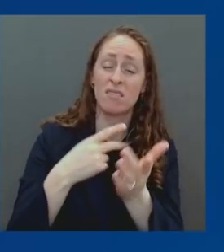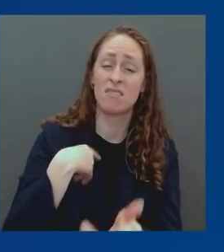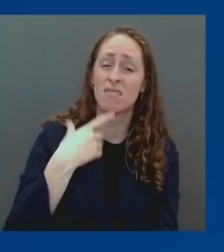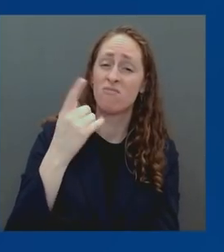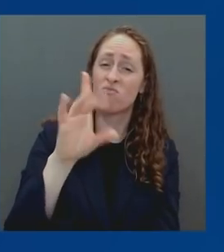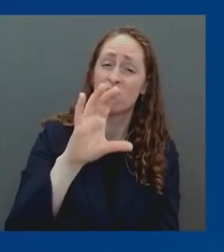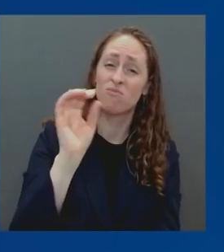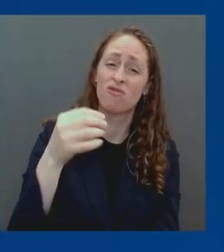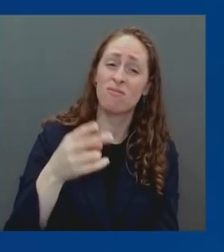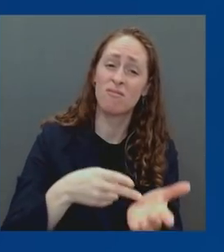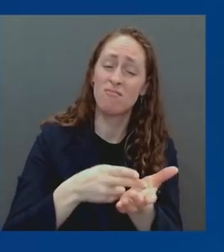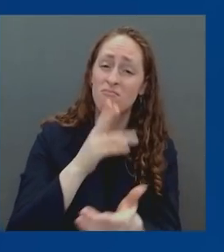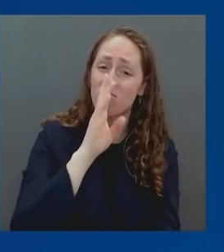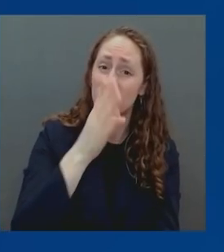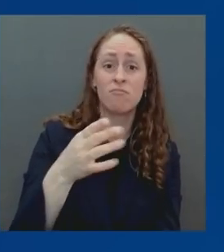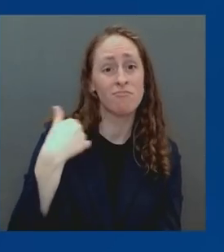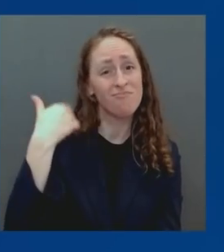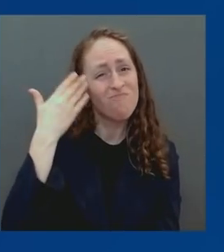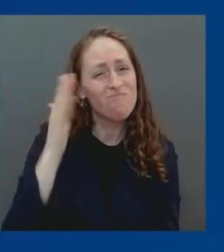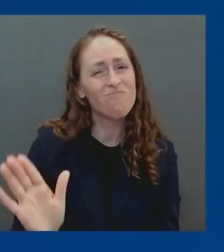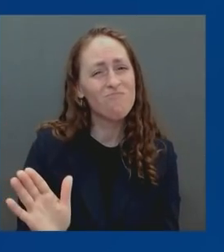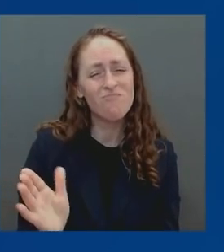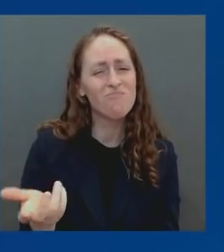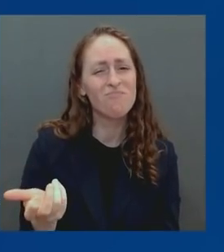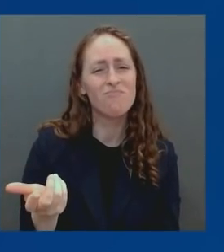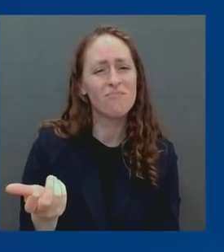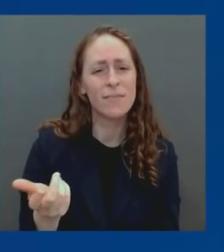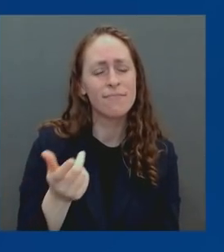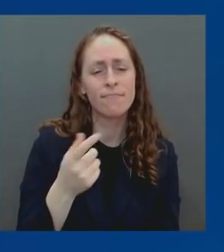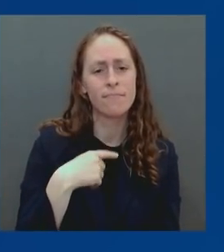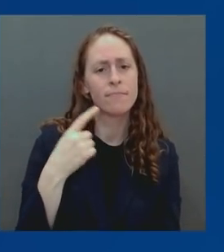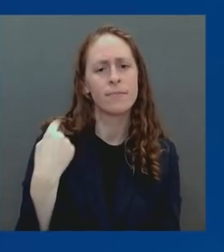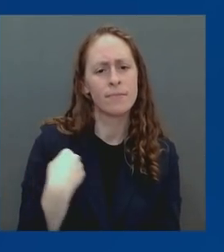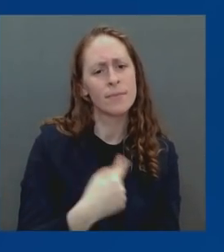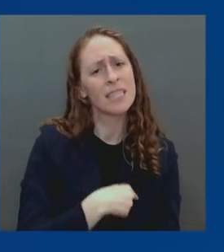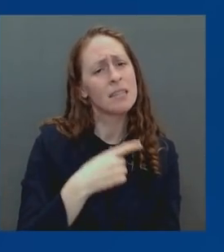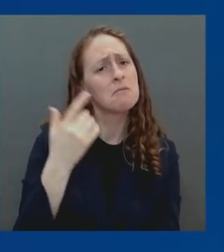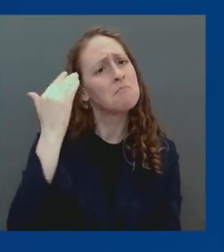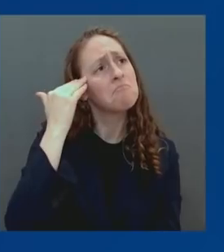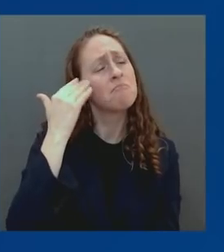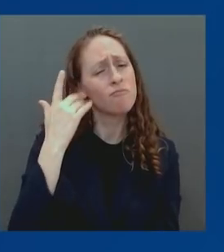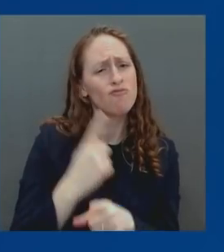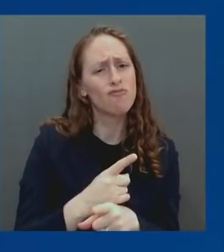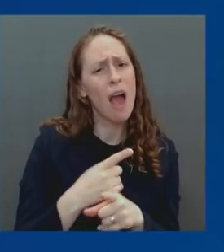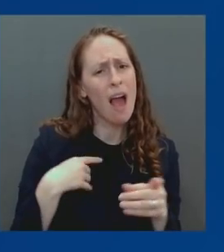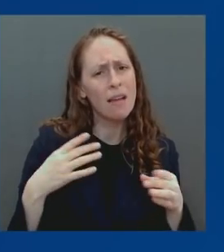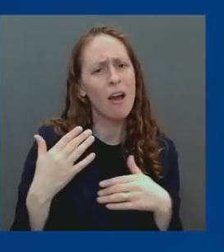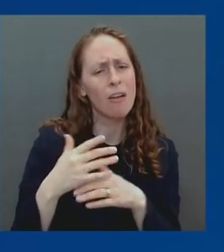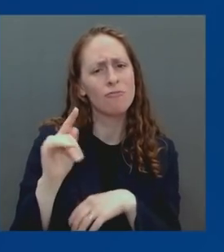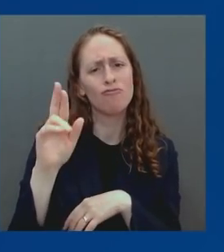And the best-case scenario, as I and my colleagues have often described, is that with the tools that we have --